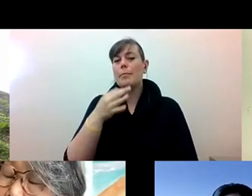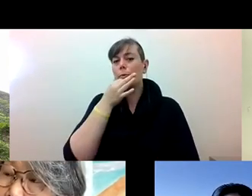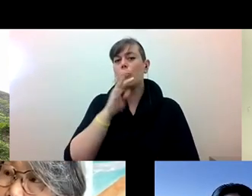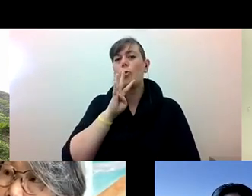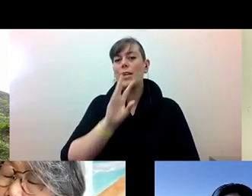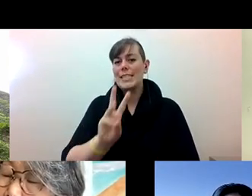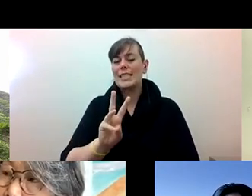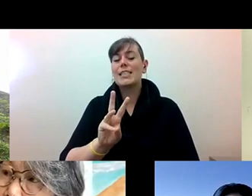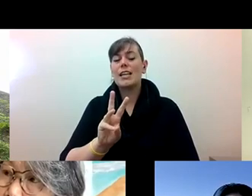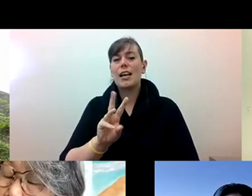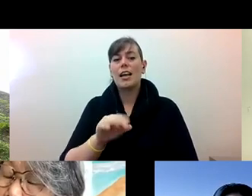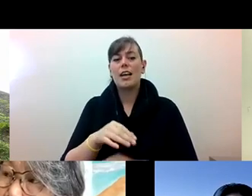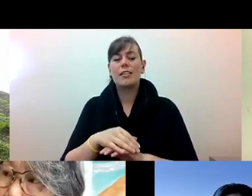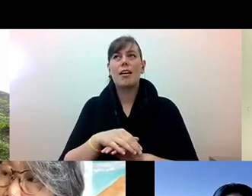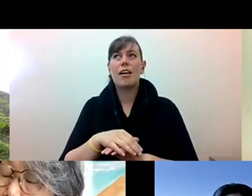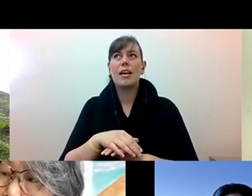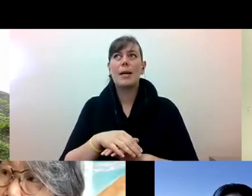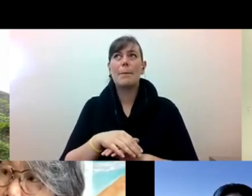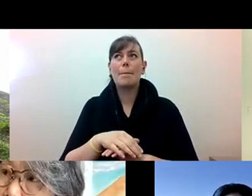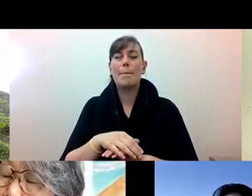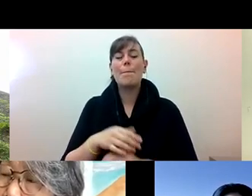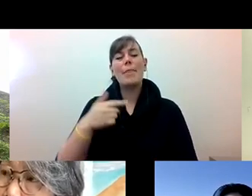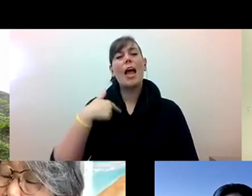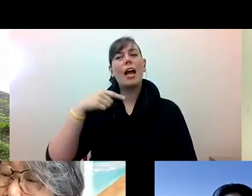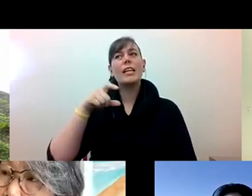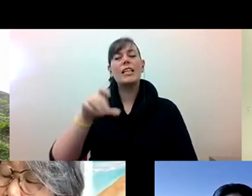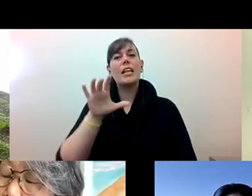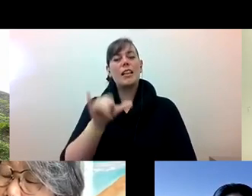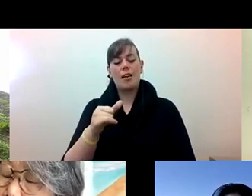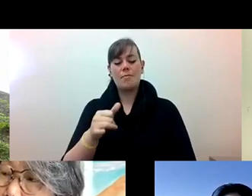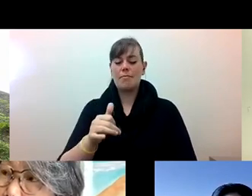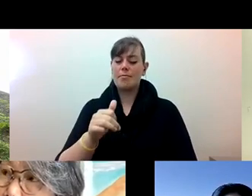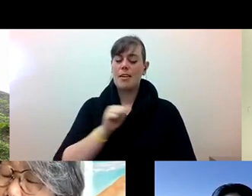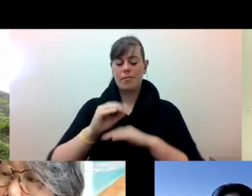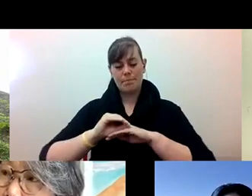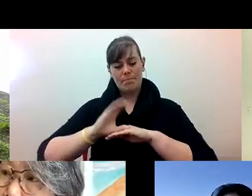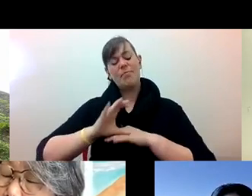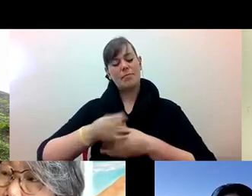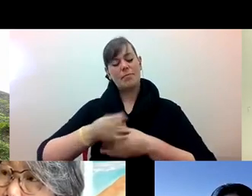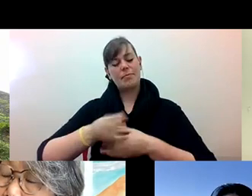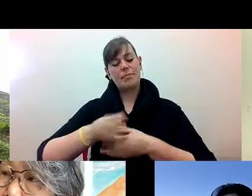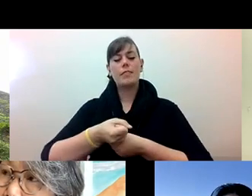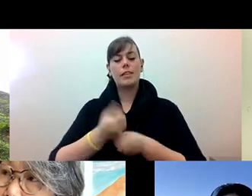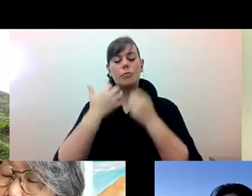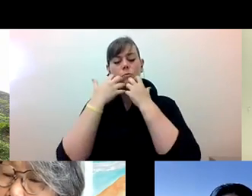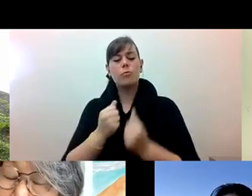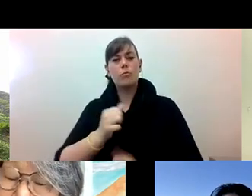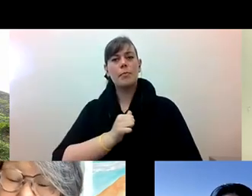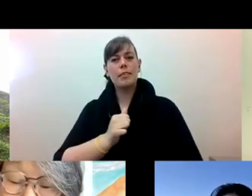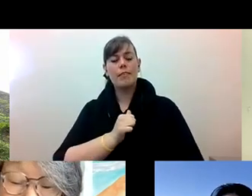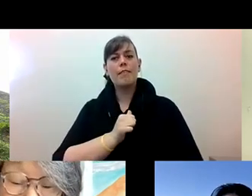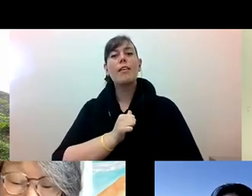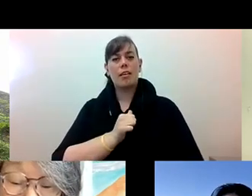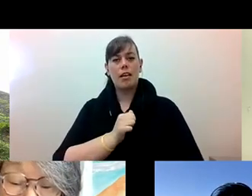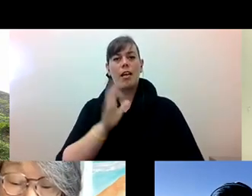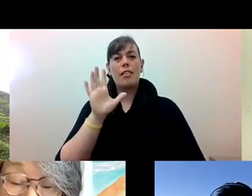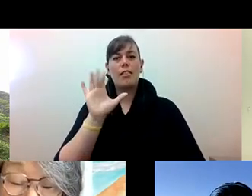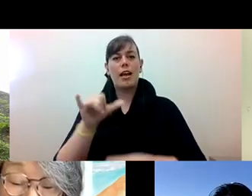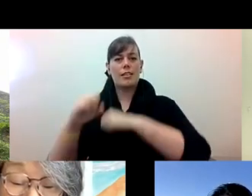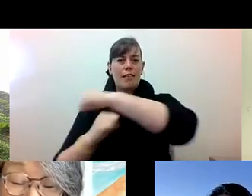Alex Tom he/him: me needing that kind of self confidence and to value myself, those are the building blocks of what builds a movement.